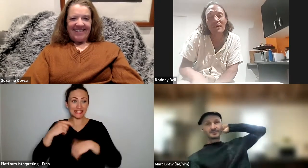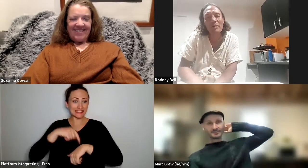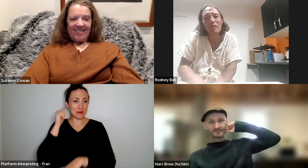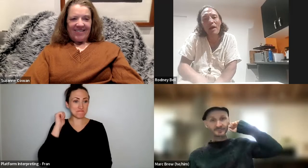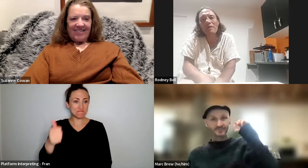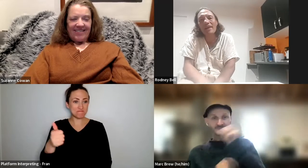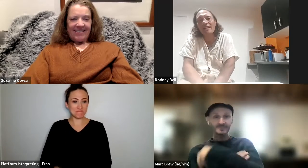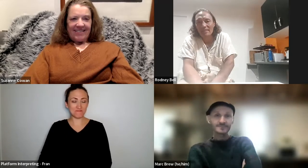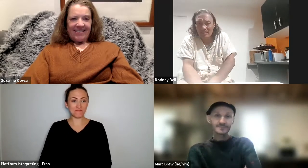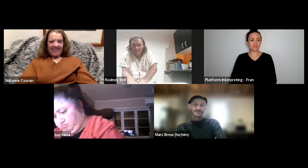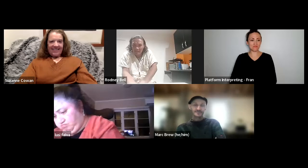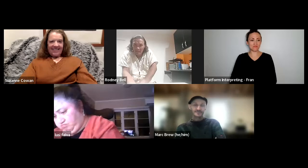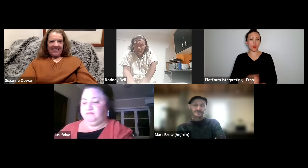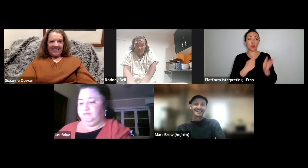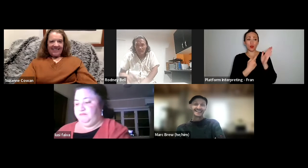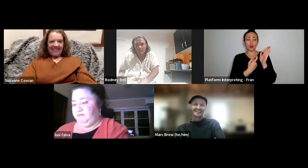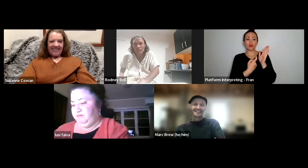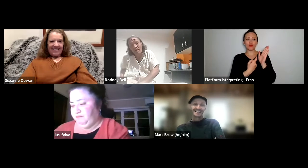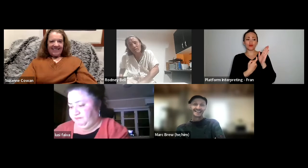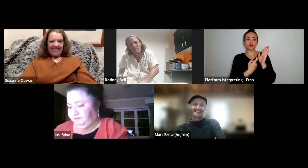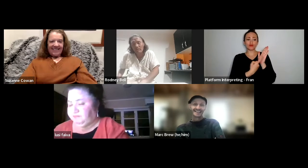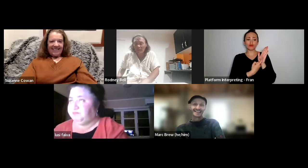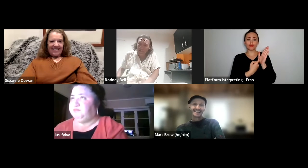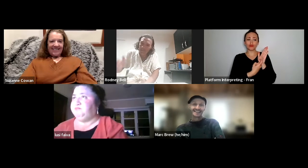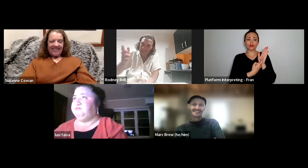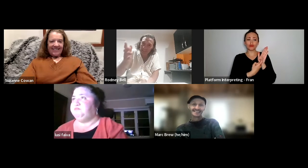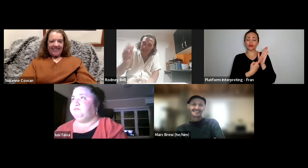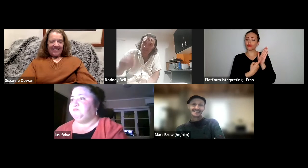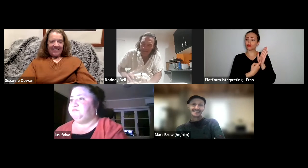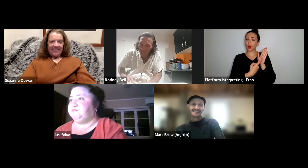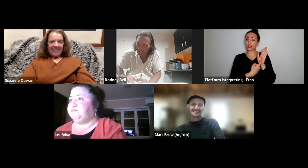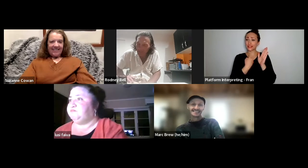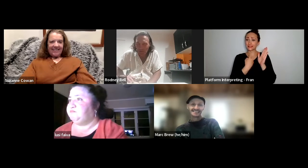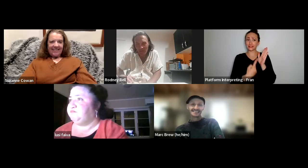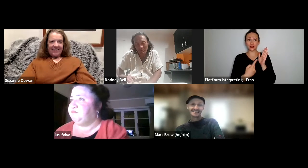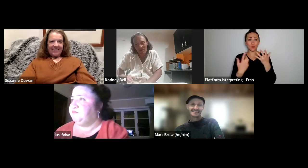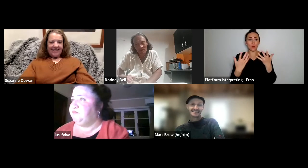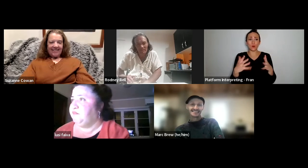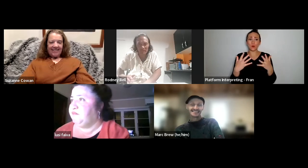wow Marc, wow Hey - Tēnei te mihi atu ki a koe, Marc.